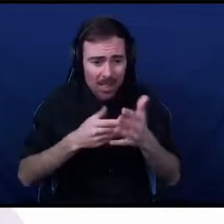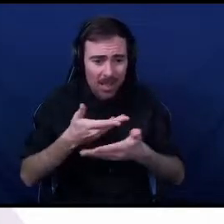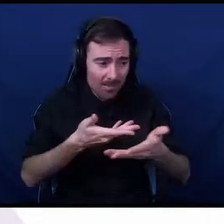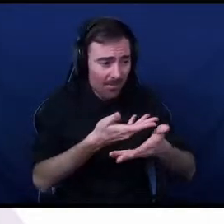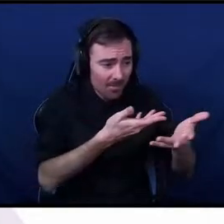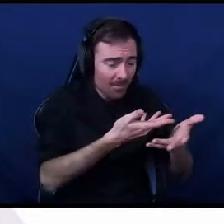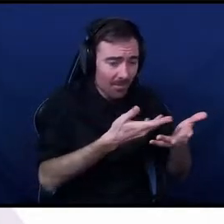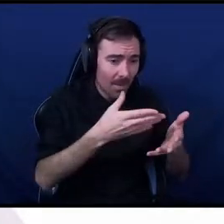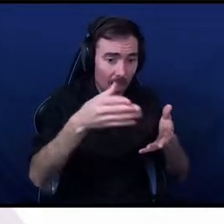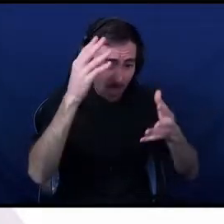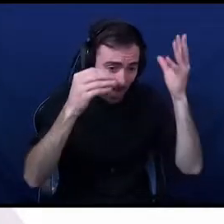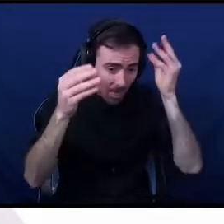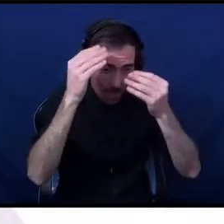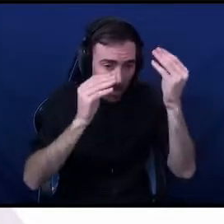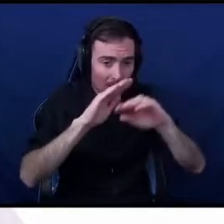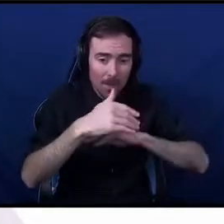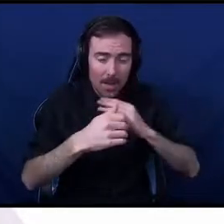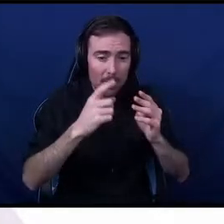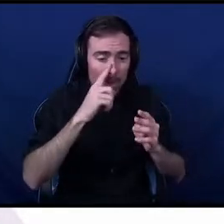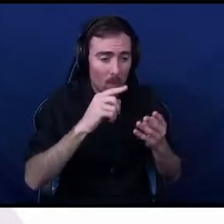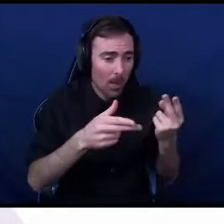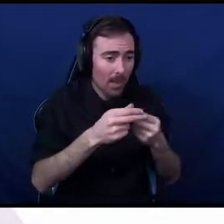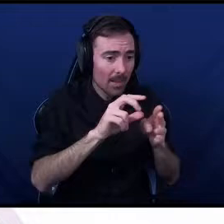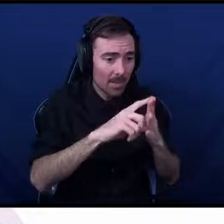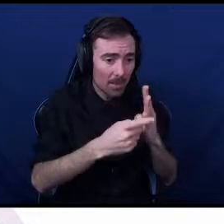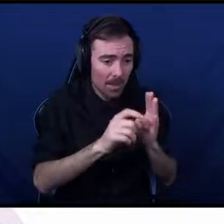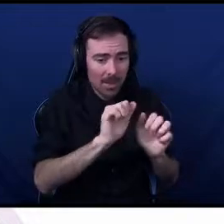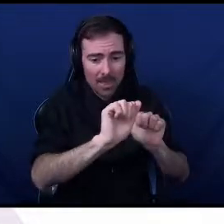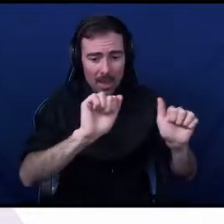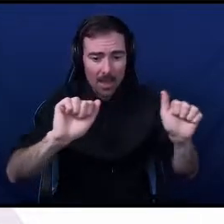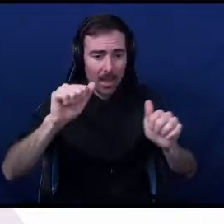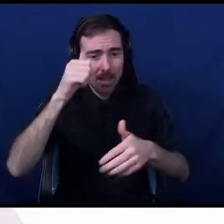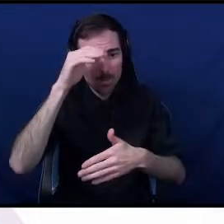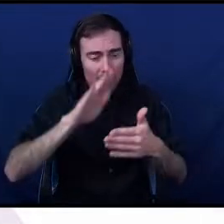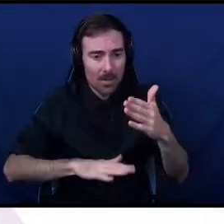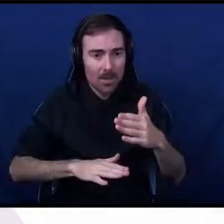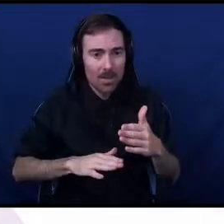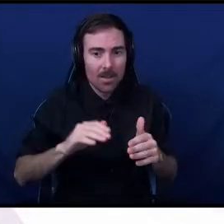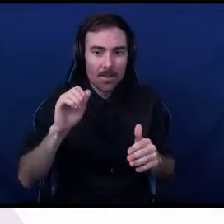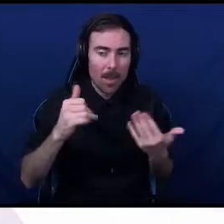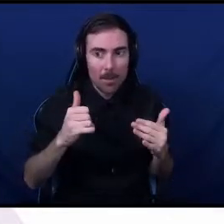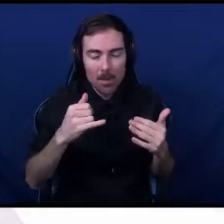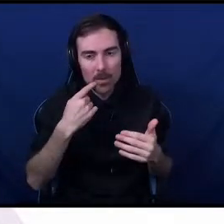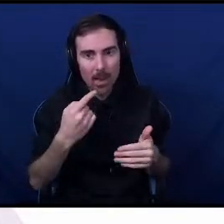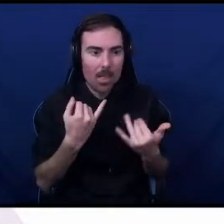disability. It Yes, we might say the wrong things from time to time, but I